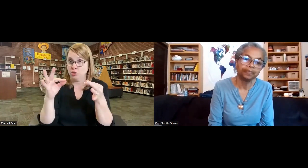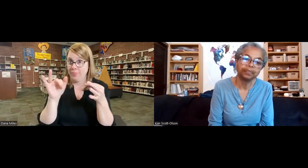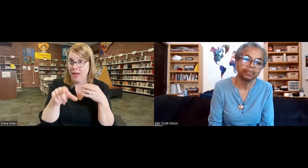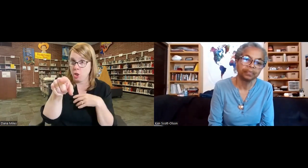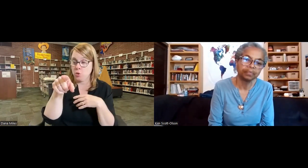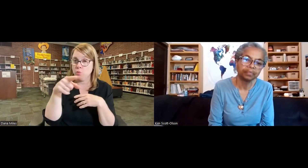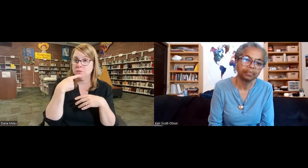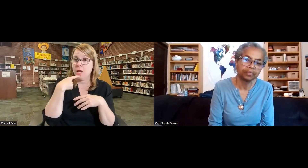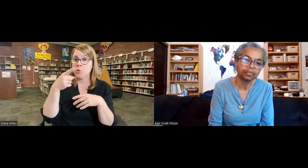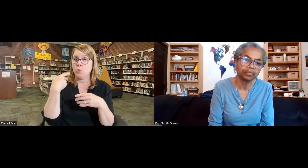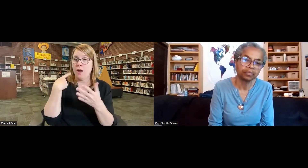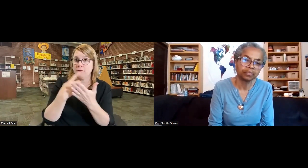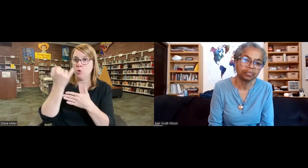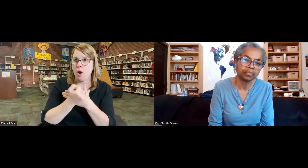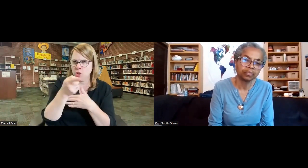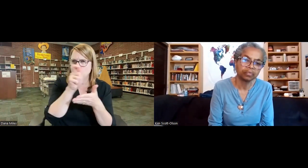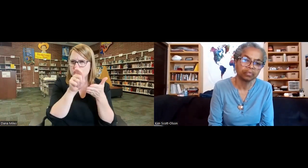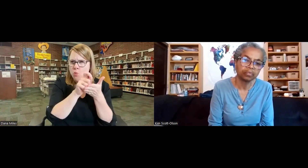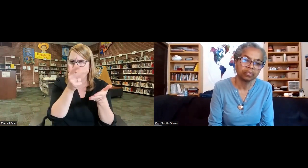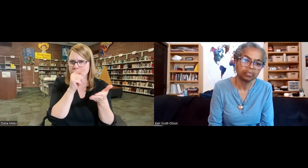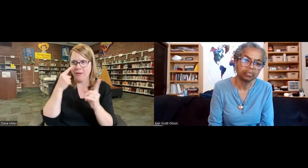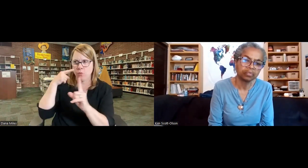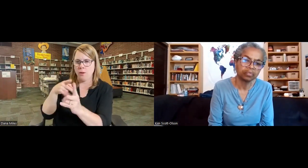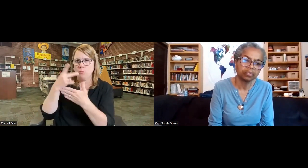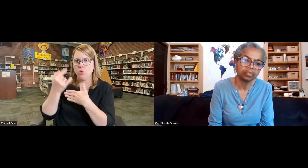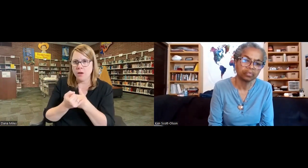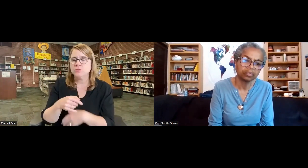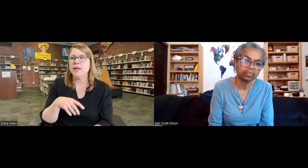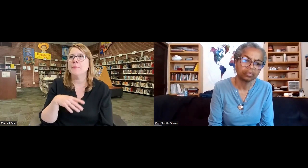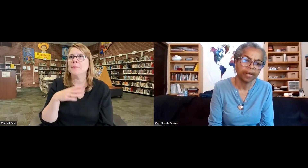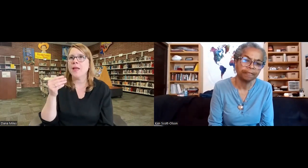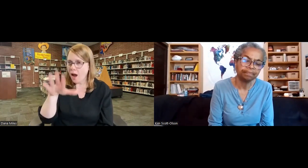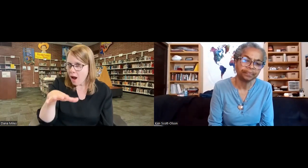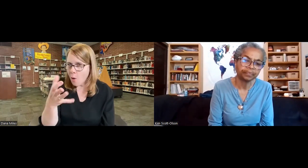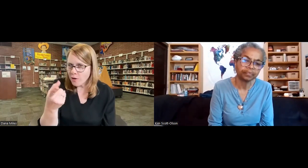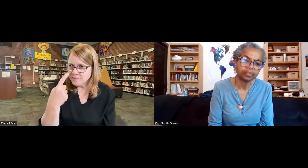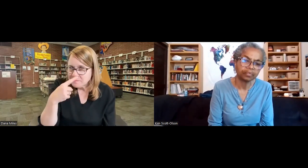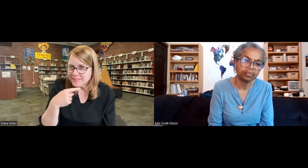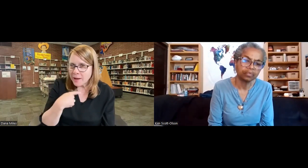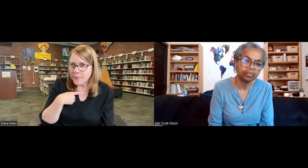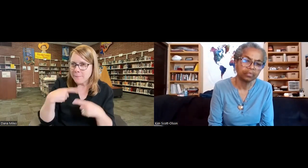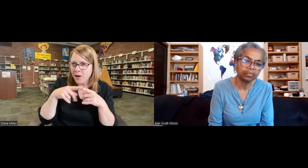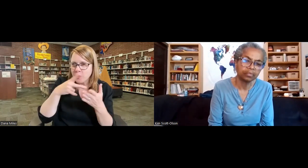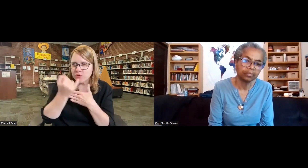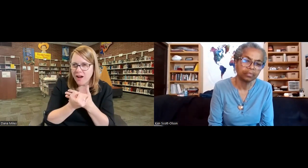you have a project you wrote a grant for. Would you mind telling me more about that project?